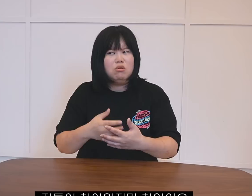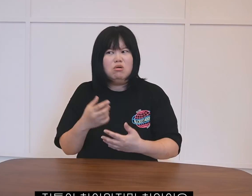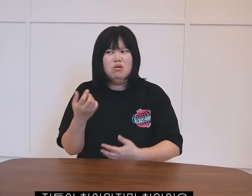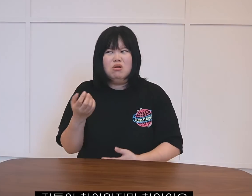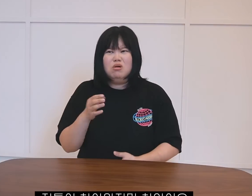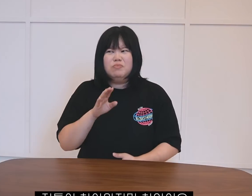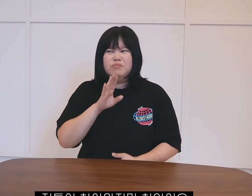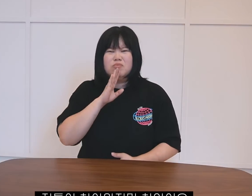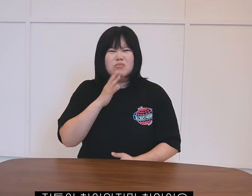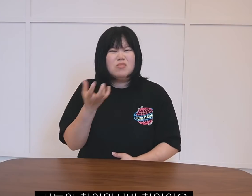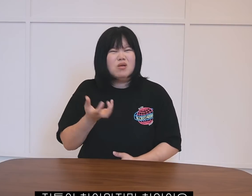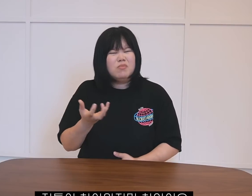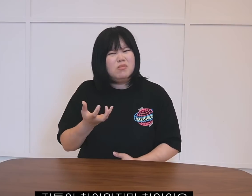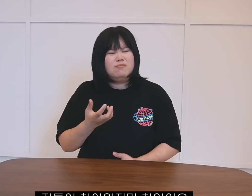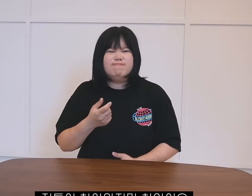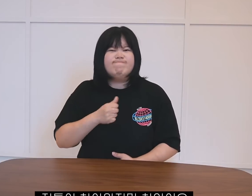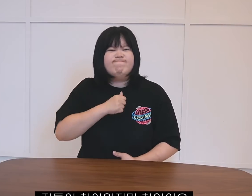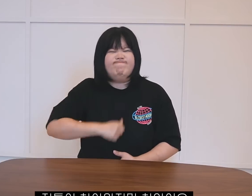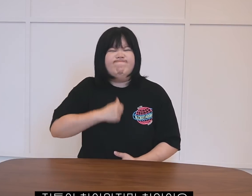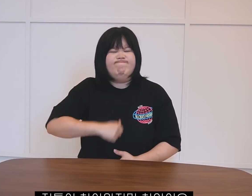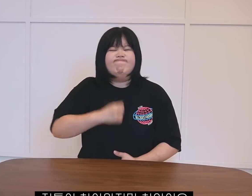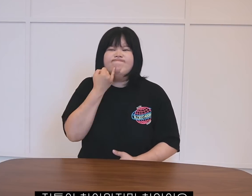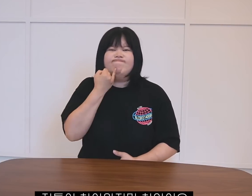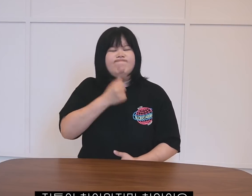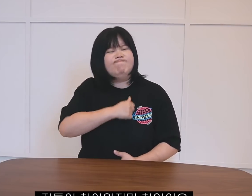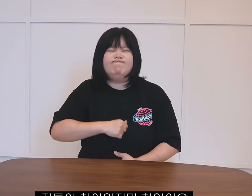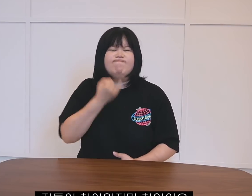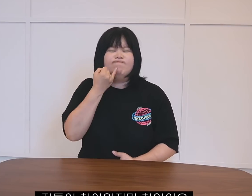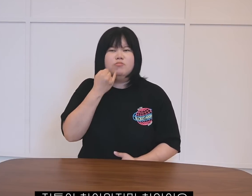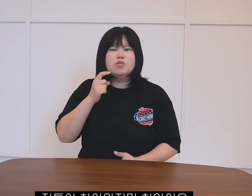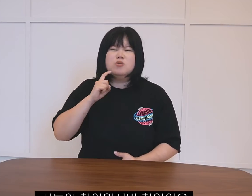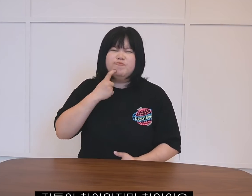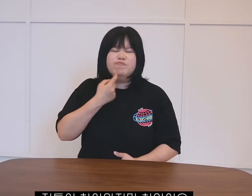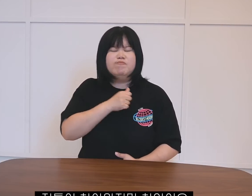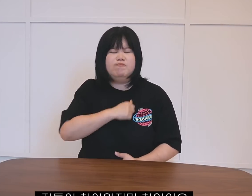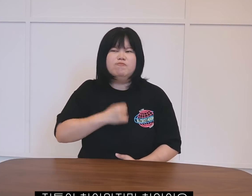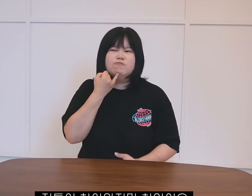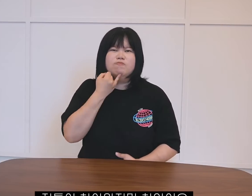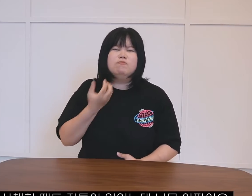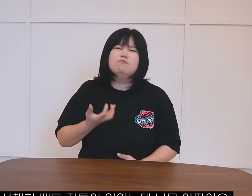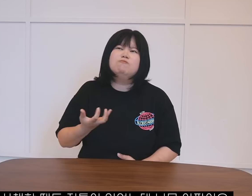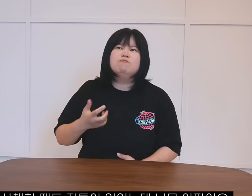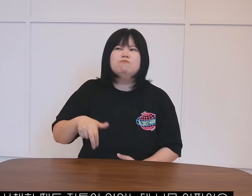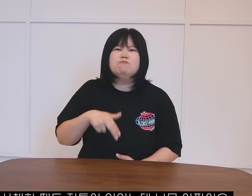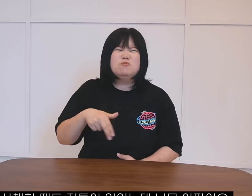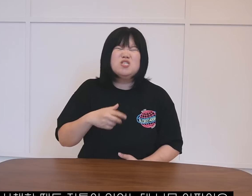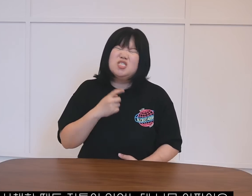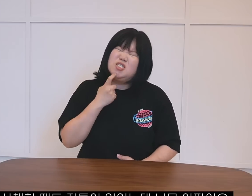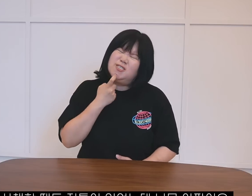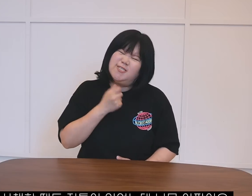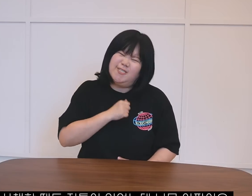There was pain, but I endured it. I also had labor pains when I was walking,